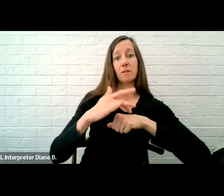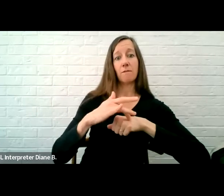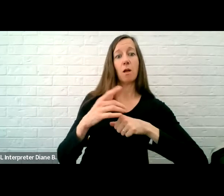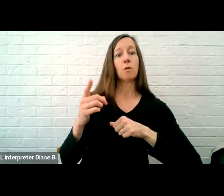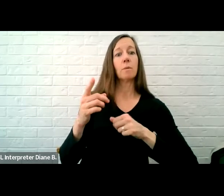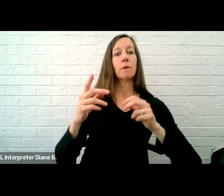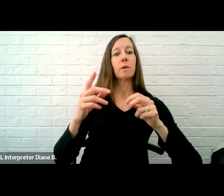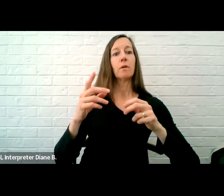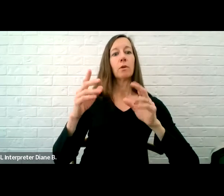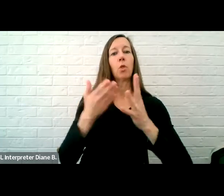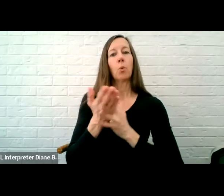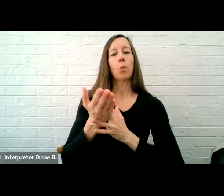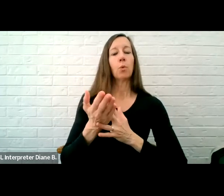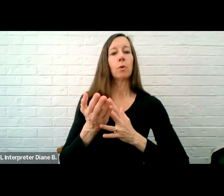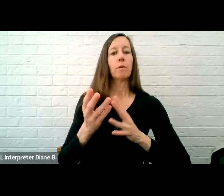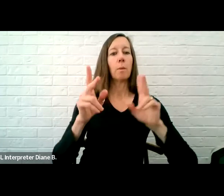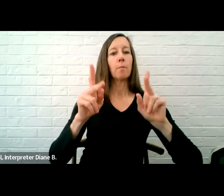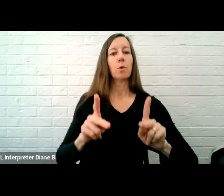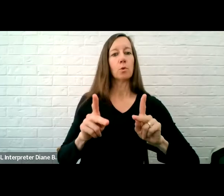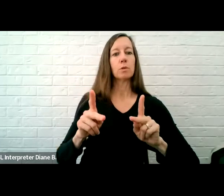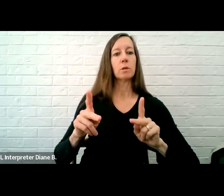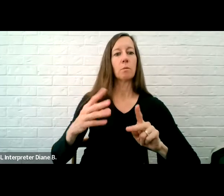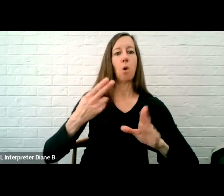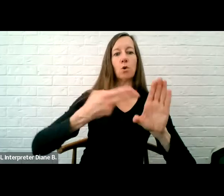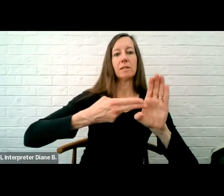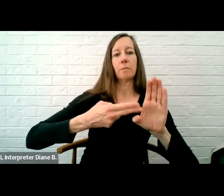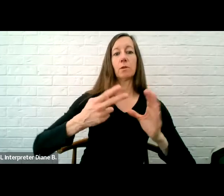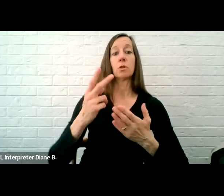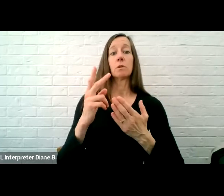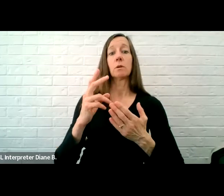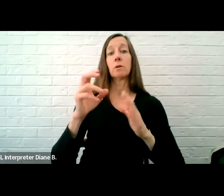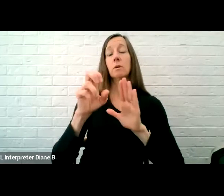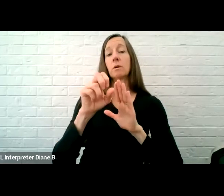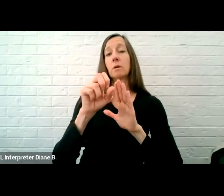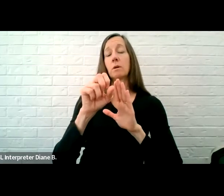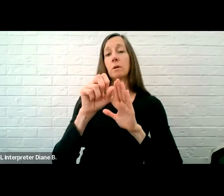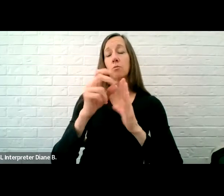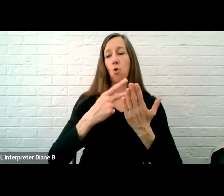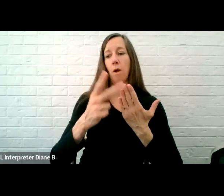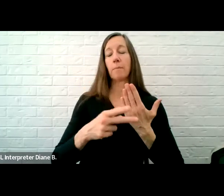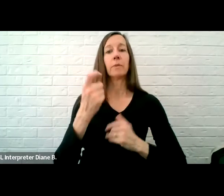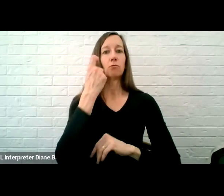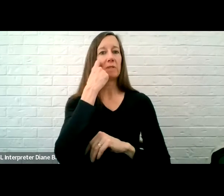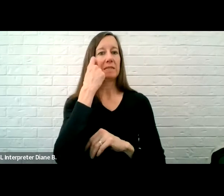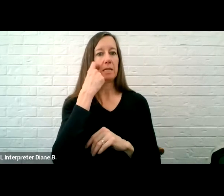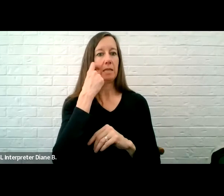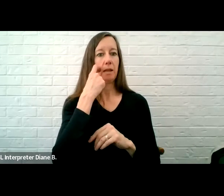and while they're still states that may not participate in that the recent Mfp policy developments is very prominent are very